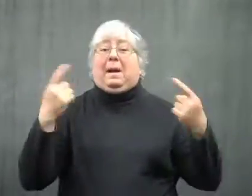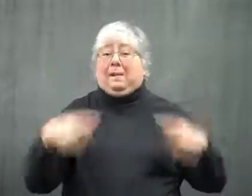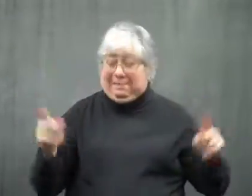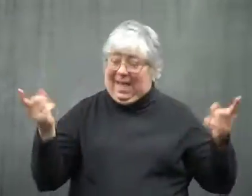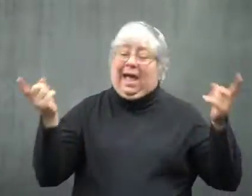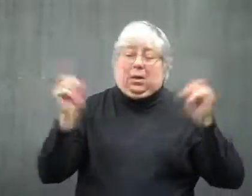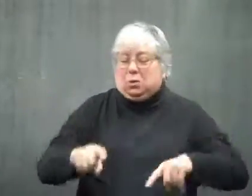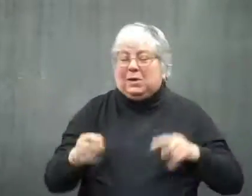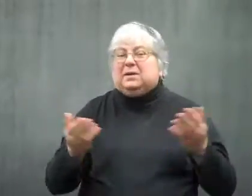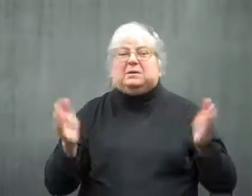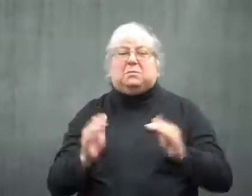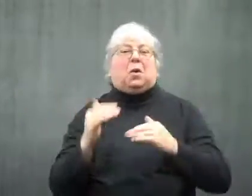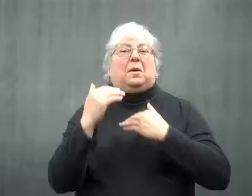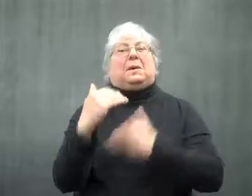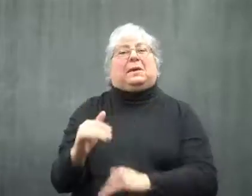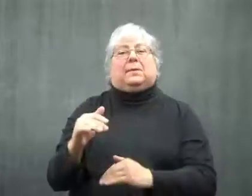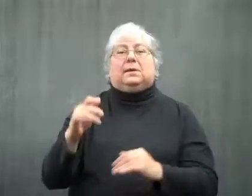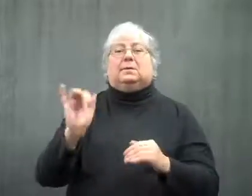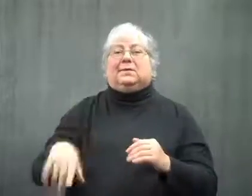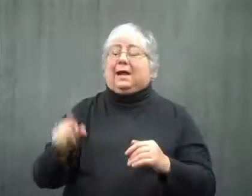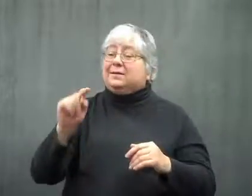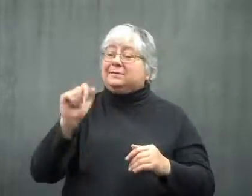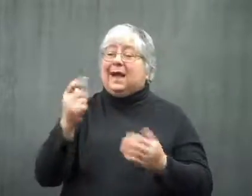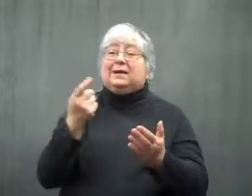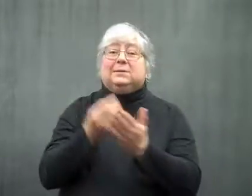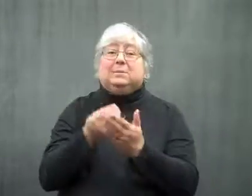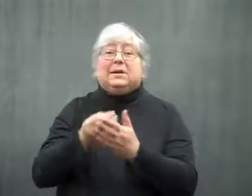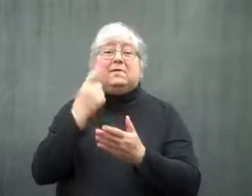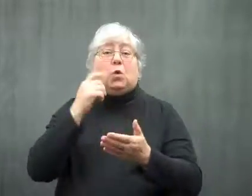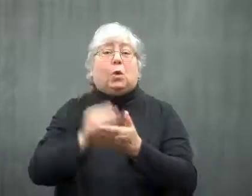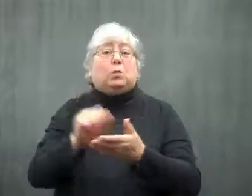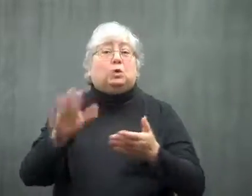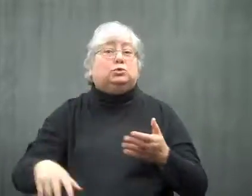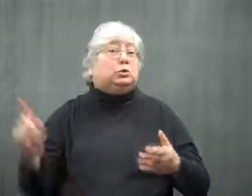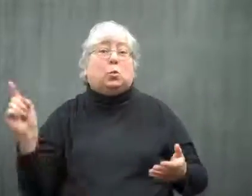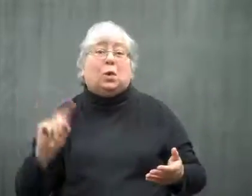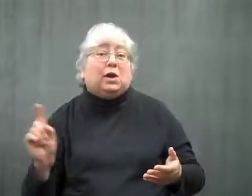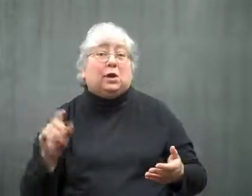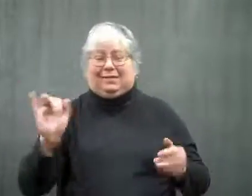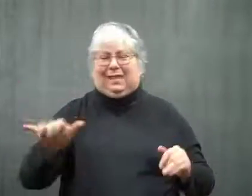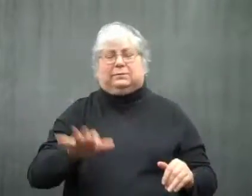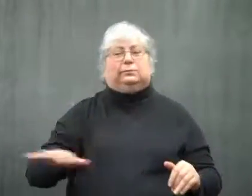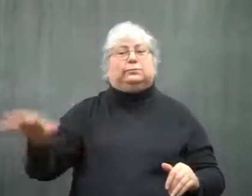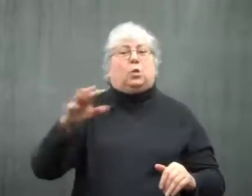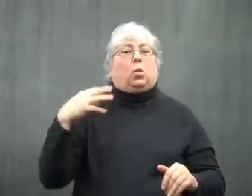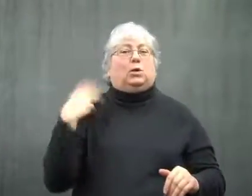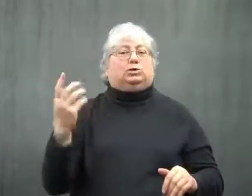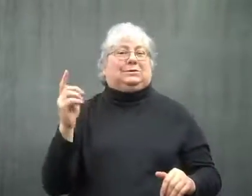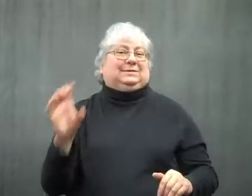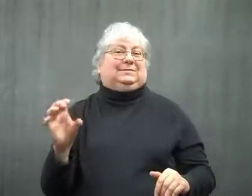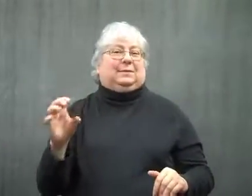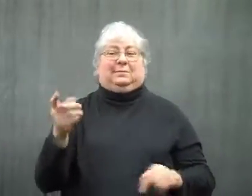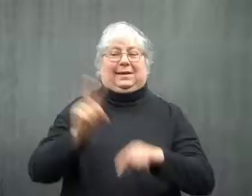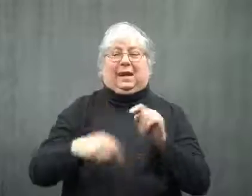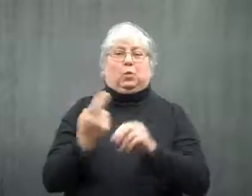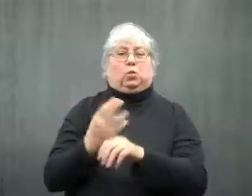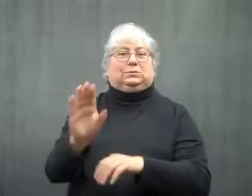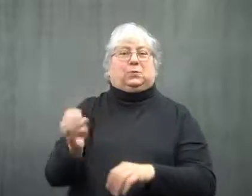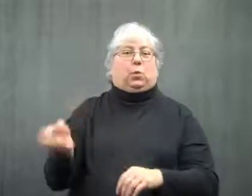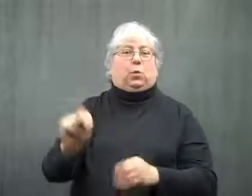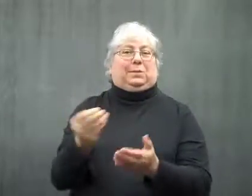They came to an agreement that Washington, D.C. could not use local taxes to fund abortions.